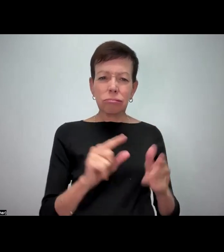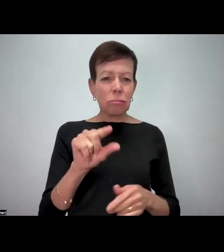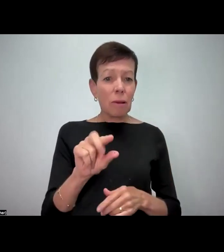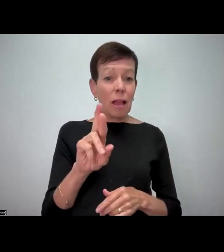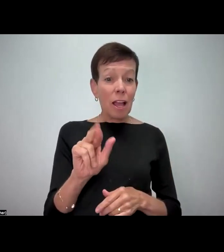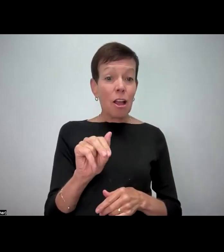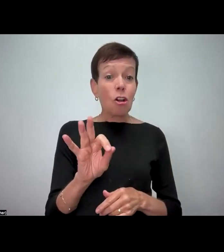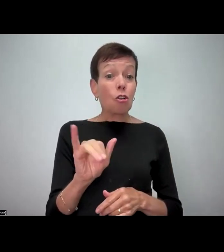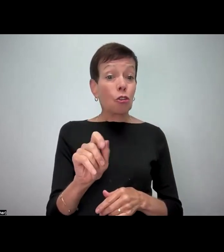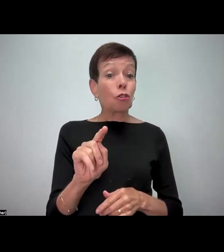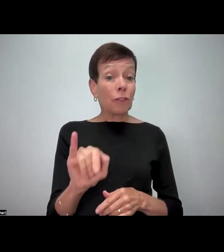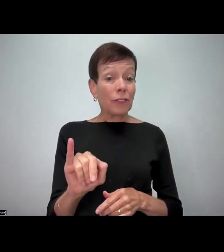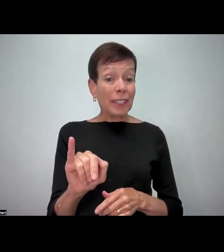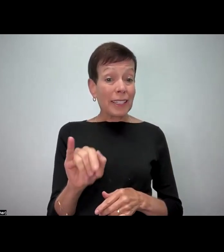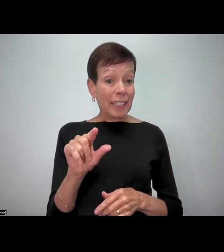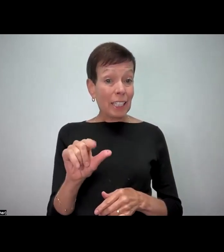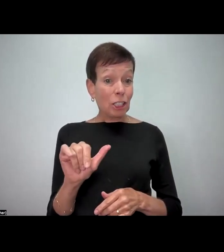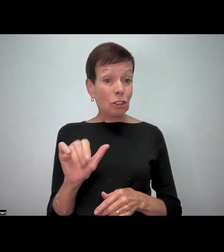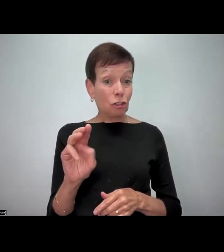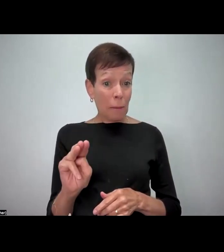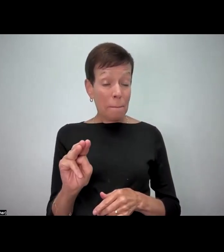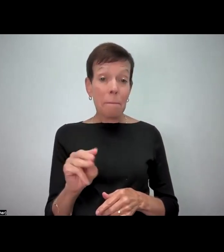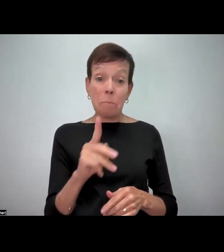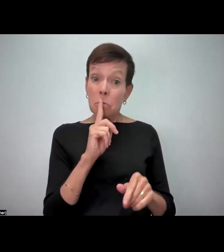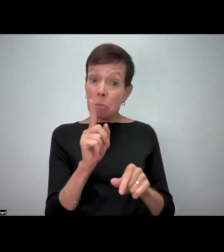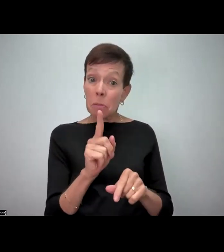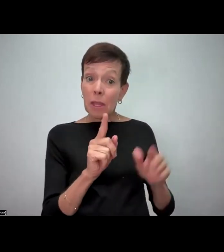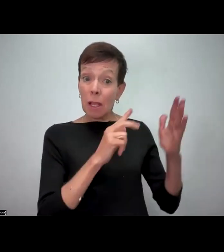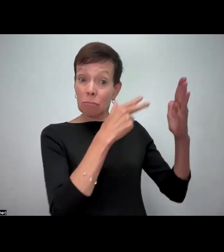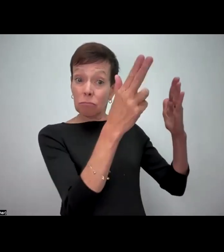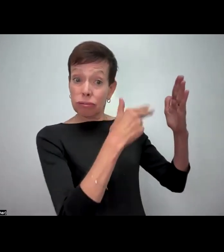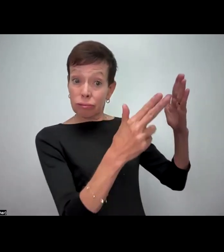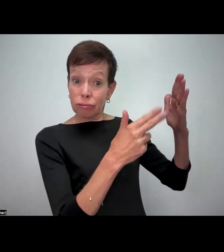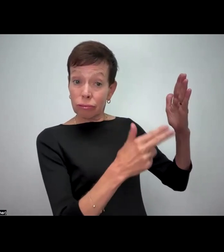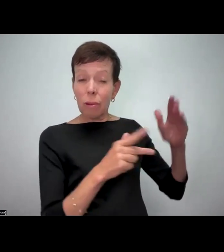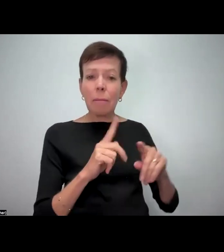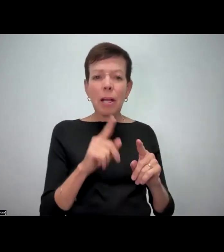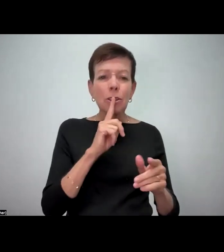but it is really collaborative. So an artist will be leading that project,